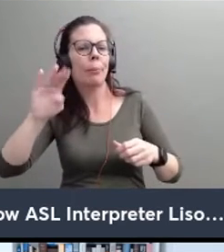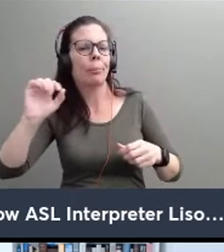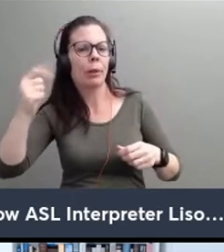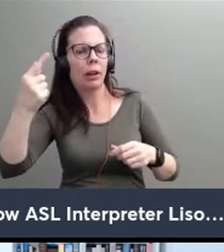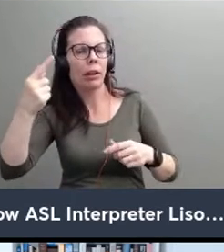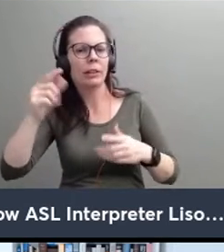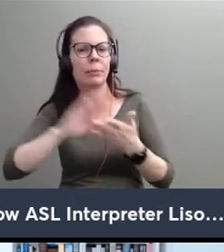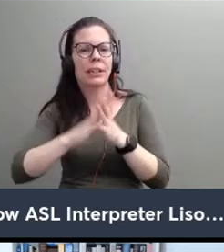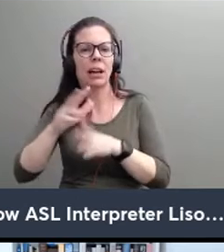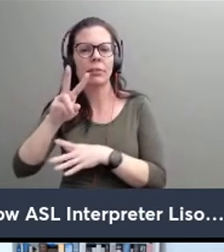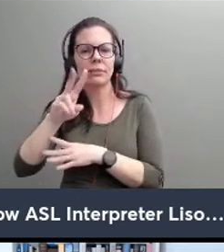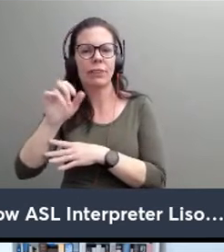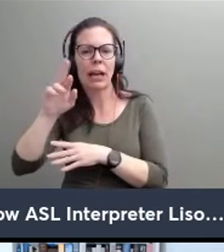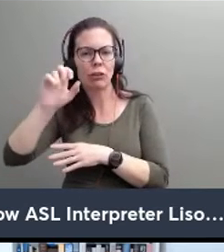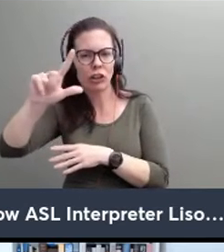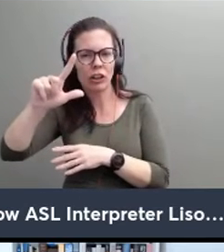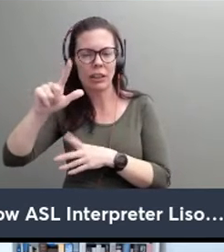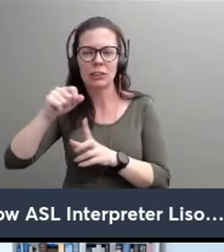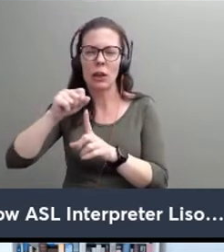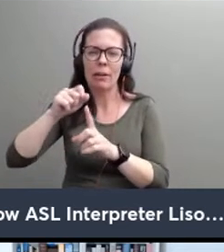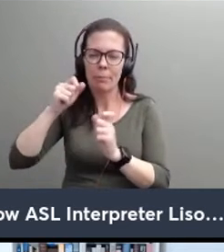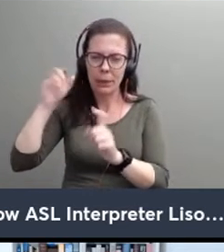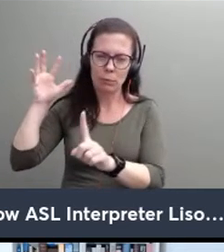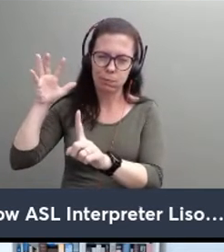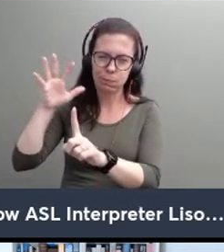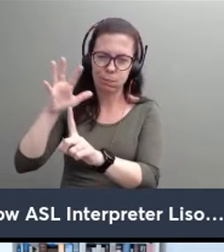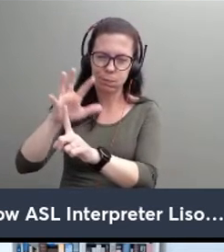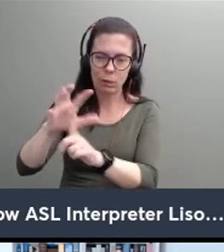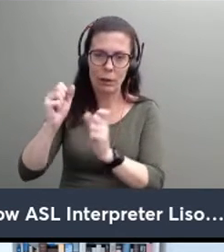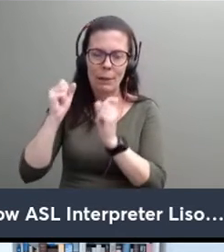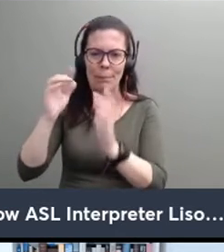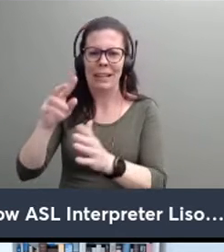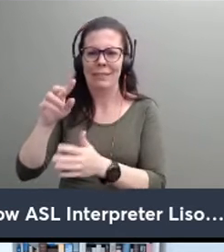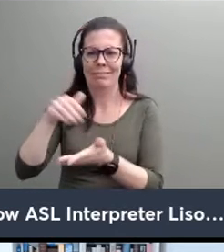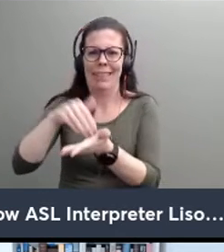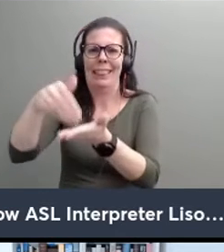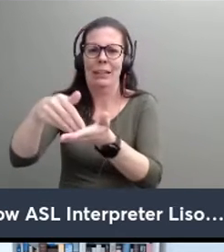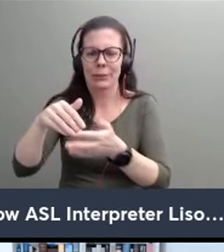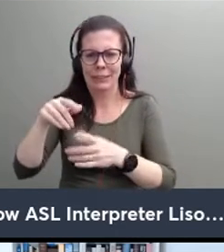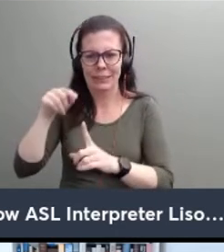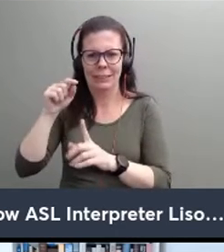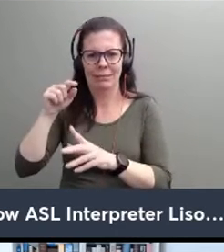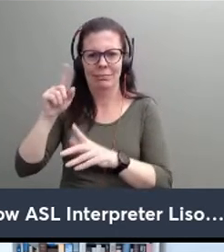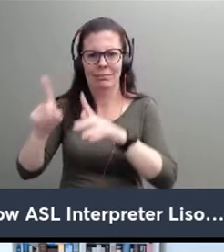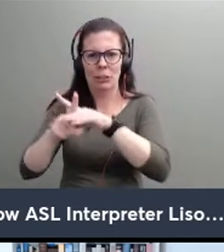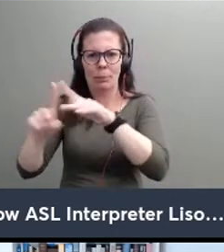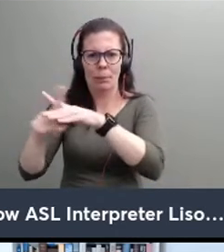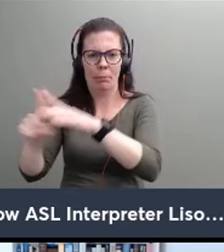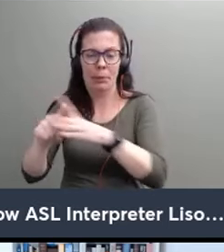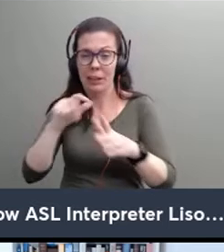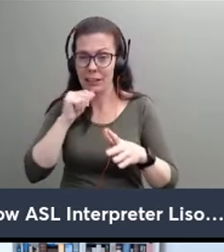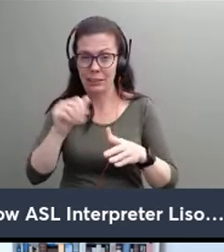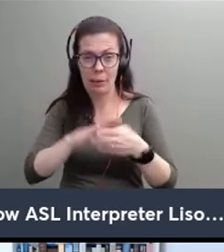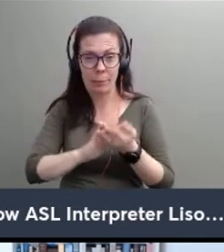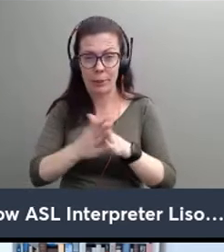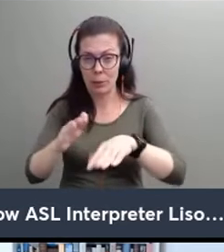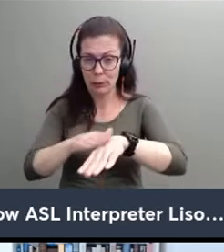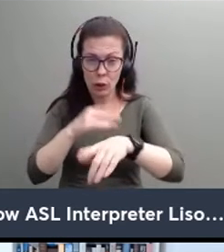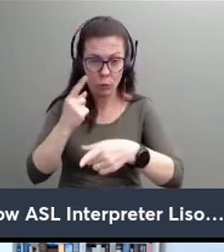and I'm getting thousands of hits, you know, this isn't gonna like start timing out, getting slow, right? No, no, no, not at all.